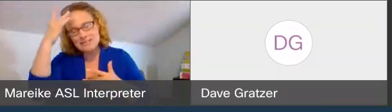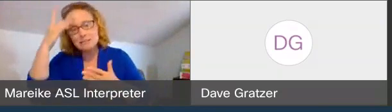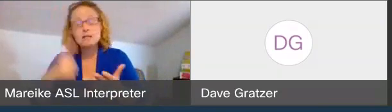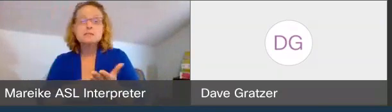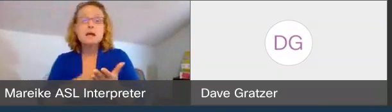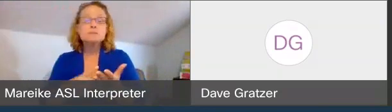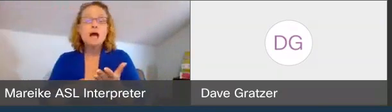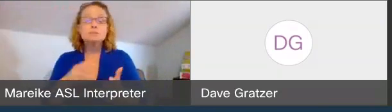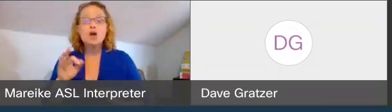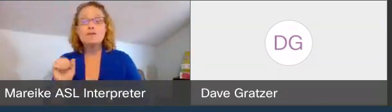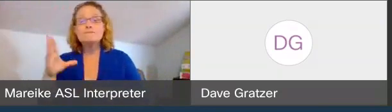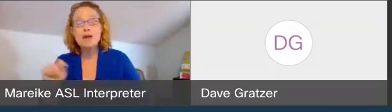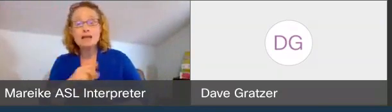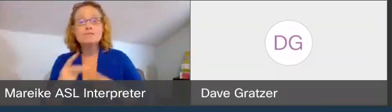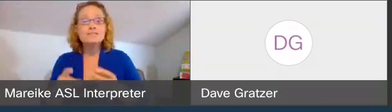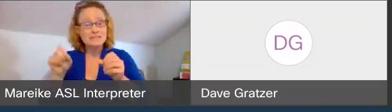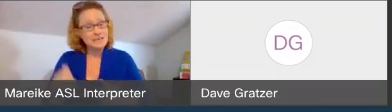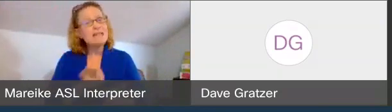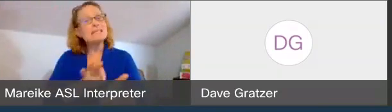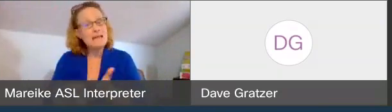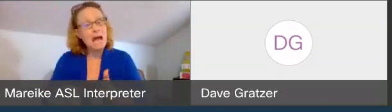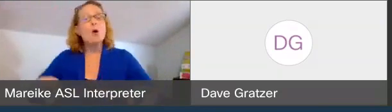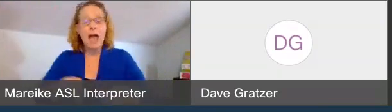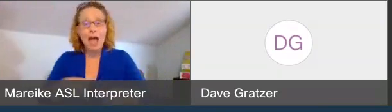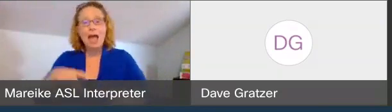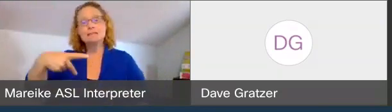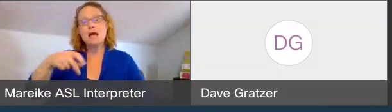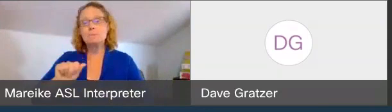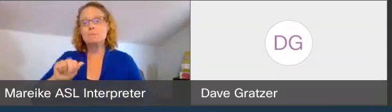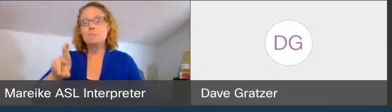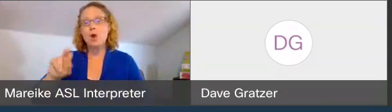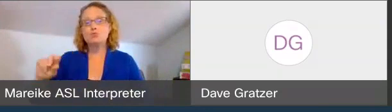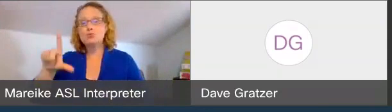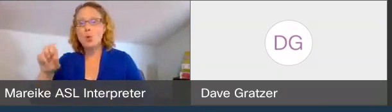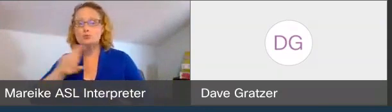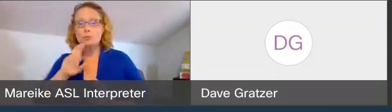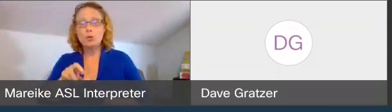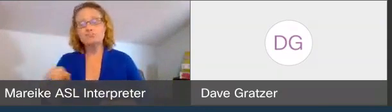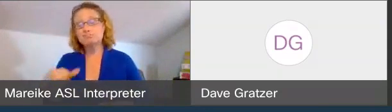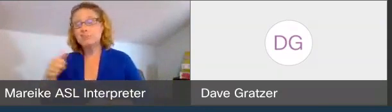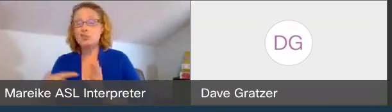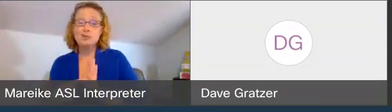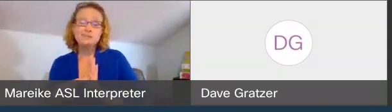ACT visits can count as a parole report. Another example I can think of is around substance use,